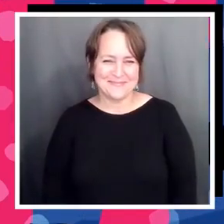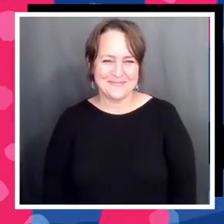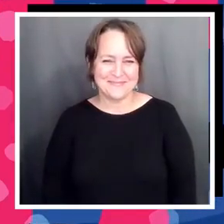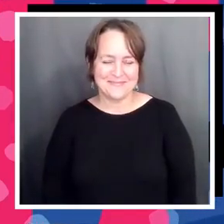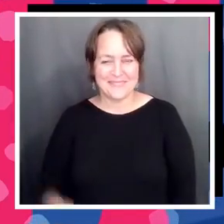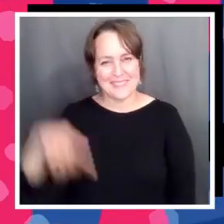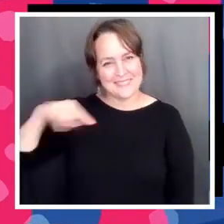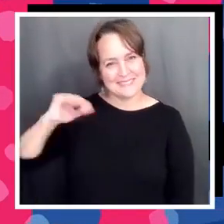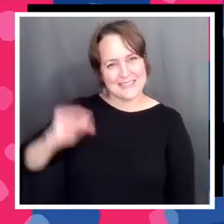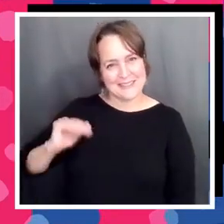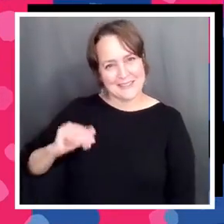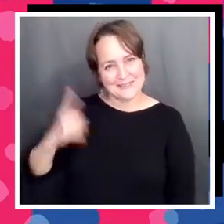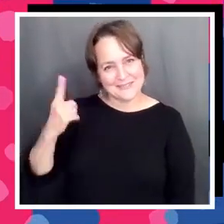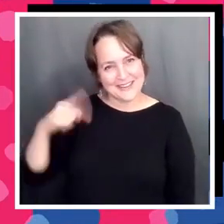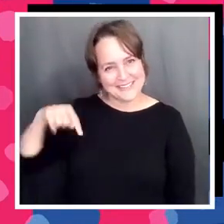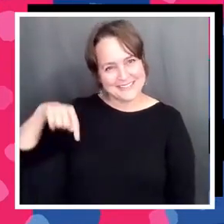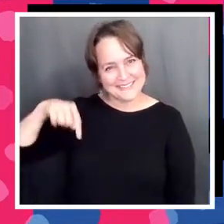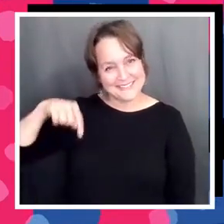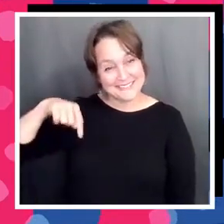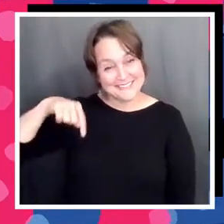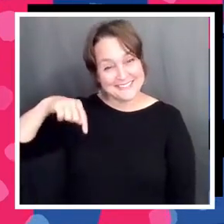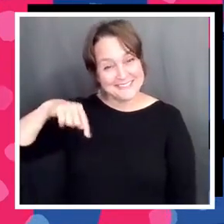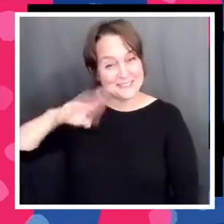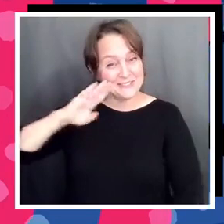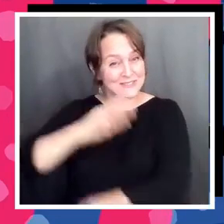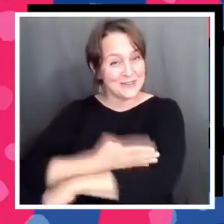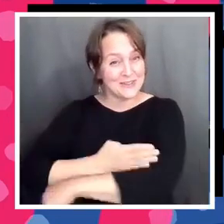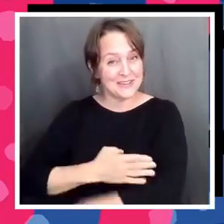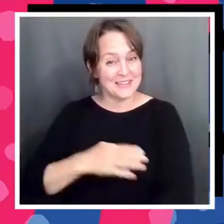PERMANENT.